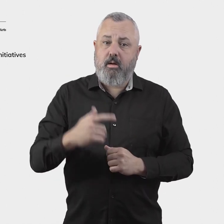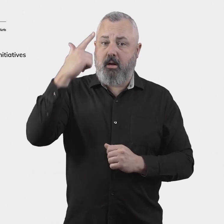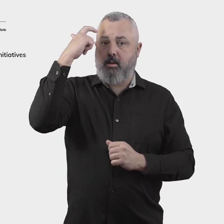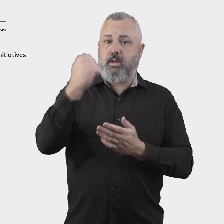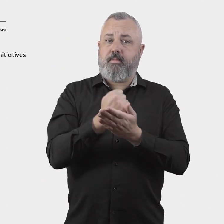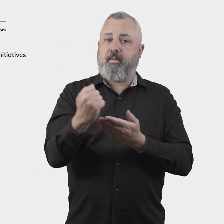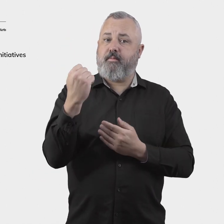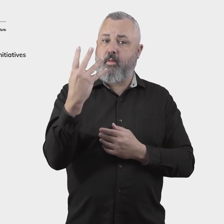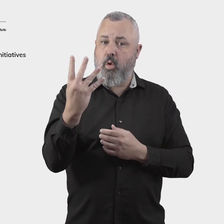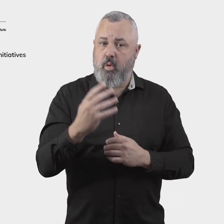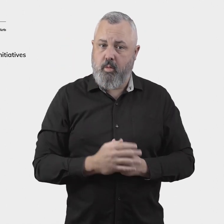Initiative 4.